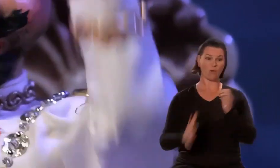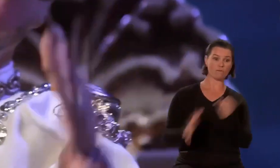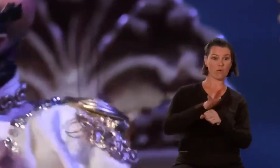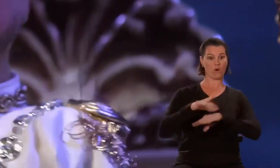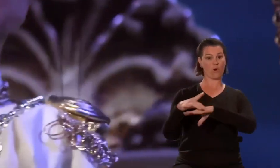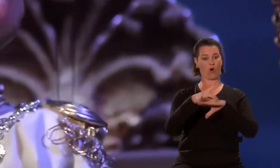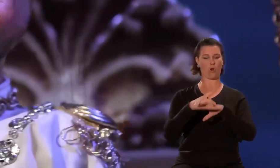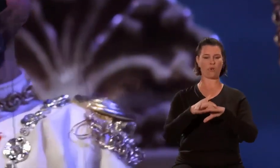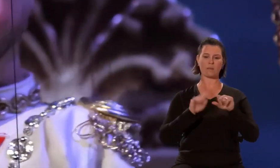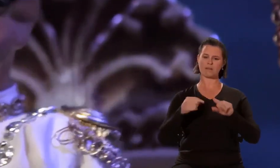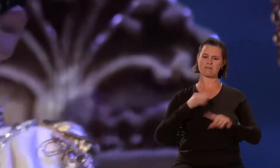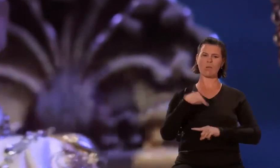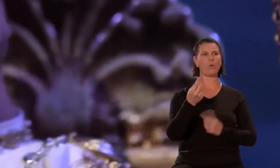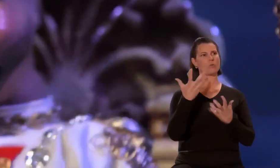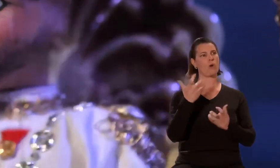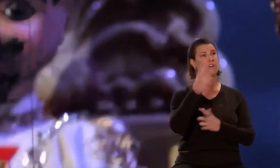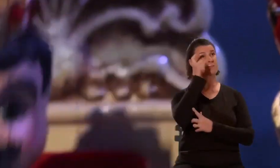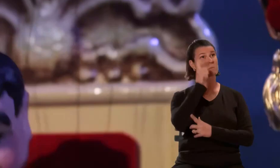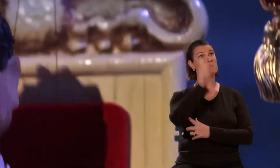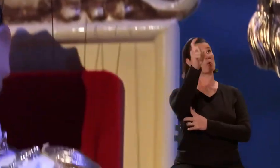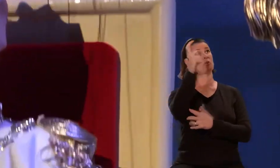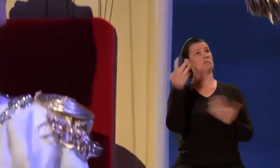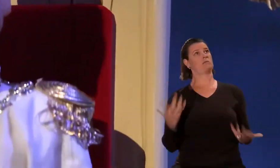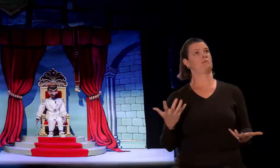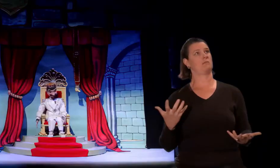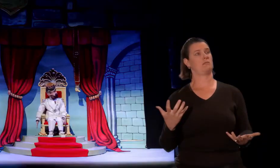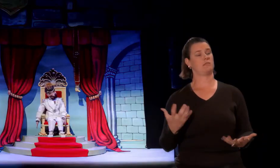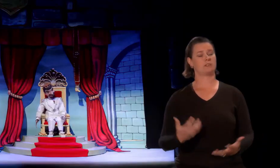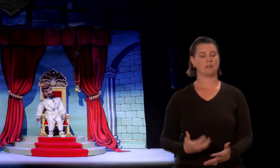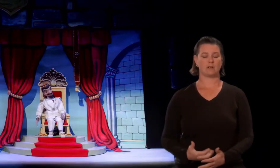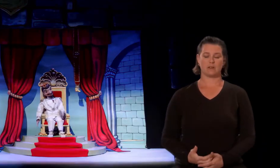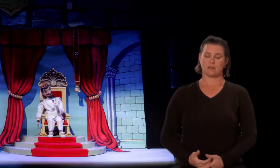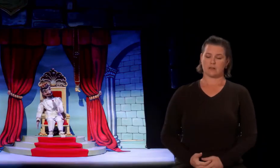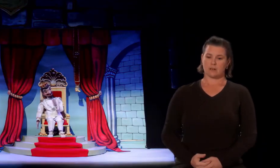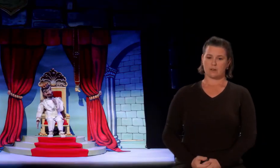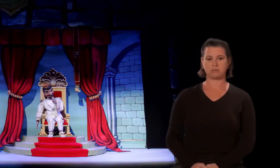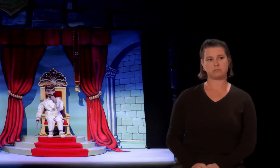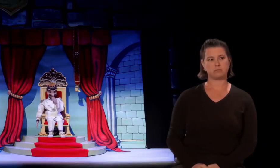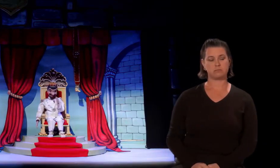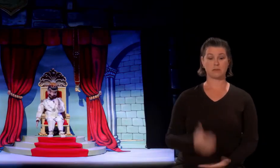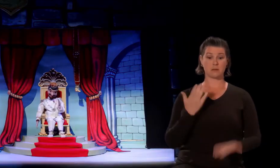instead of just a measly, old moon. Oh, perhaps the Royal Mathematician